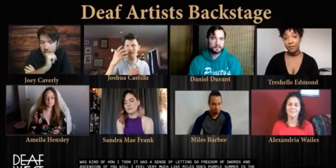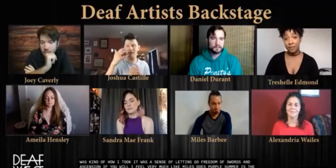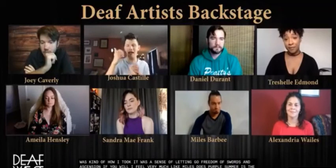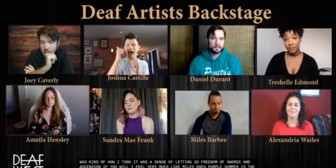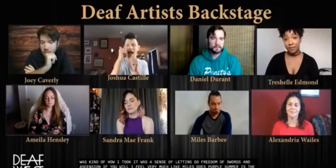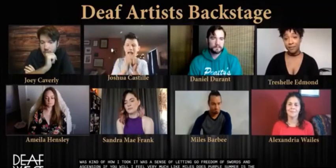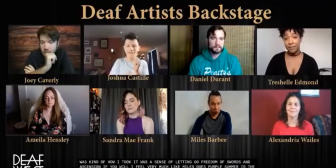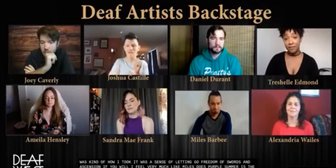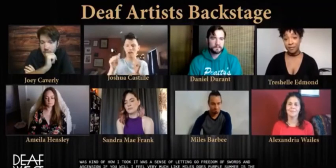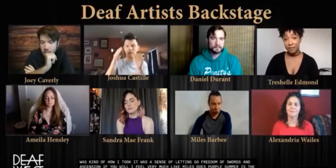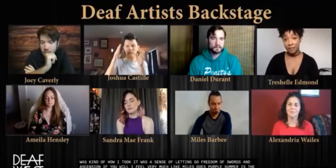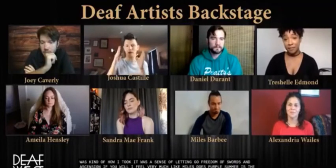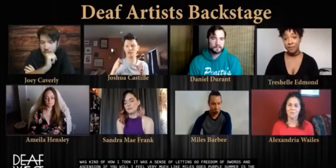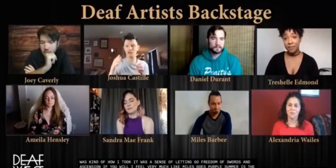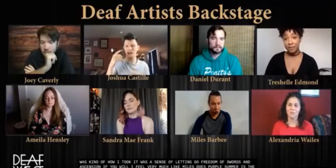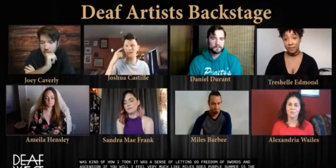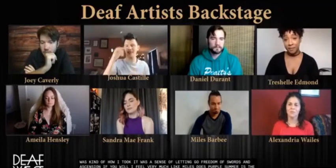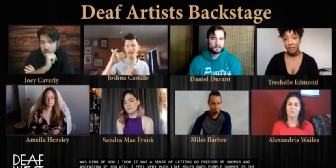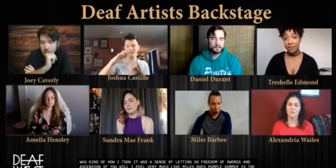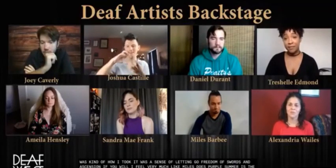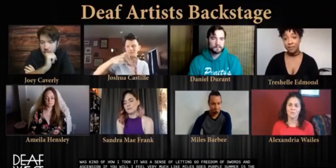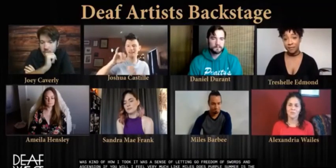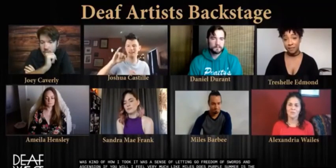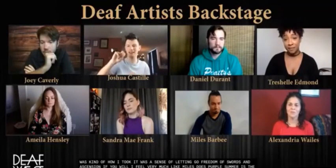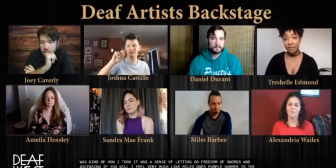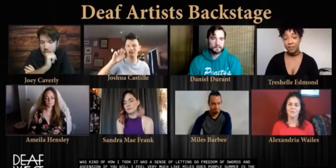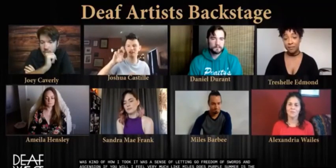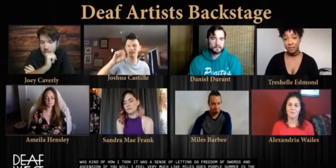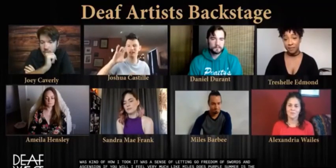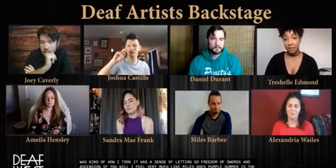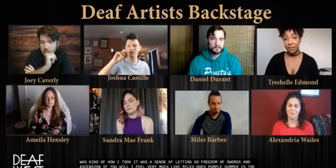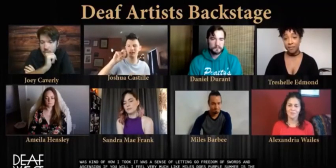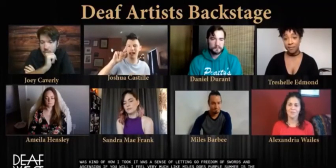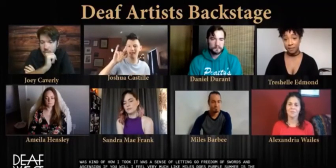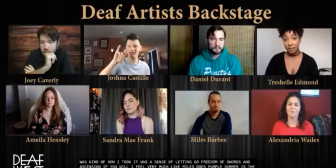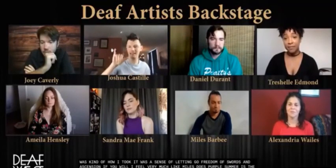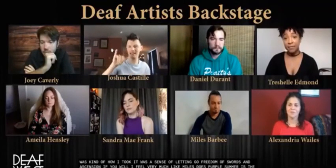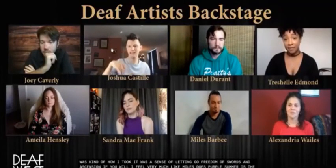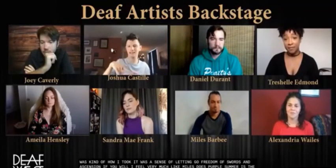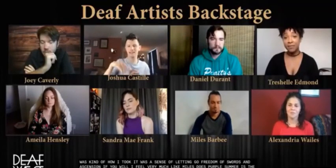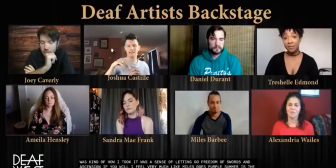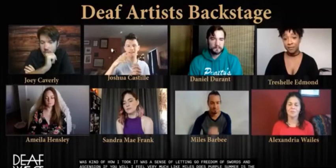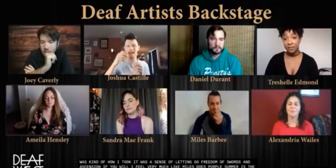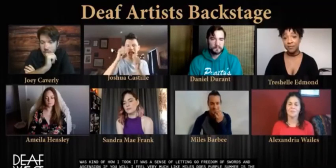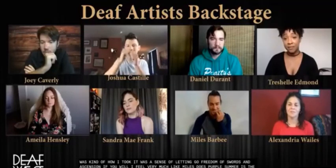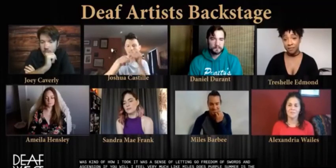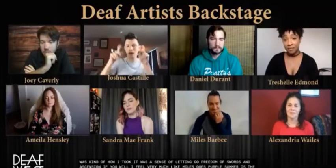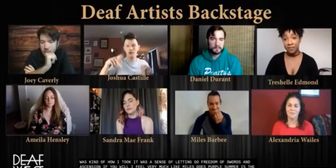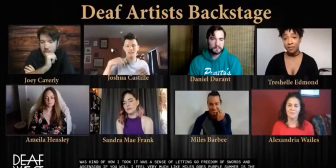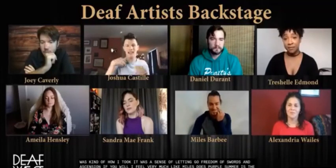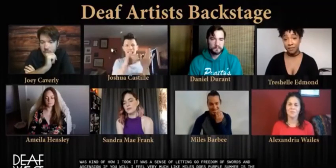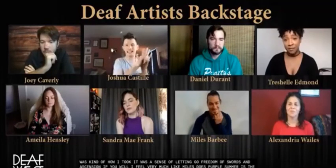And we know who we are. Every person has components of intersectionality.